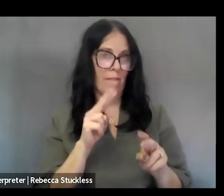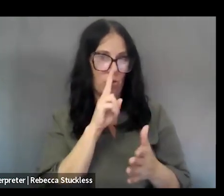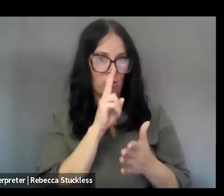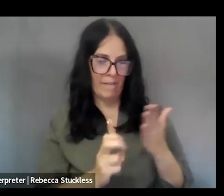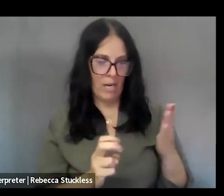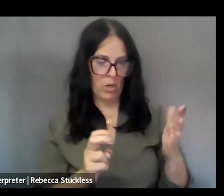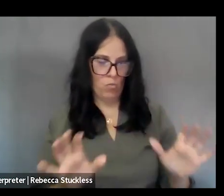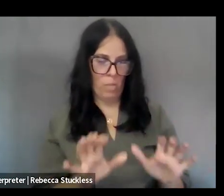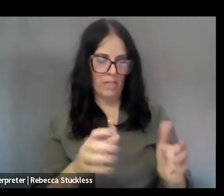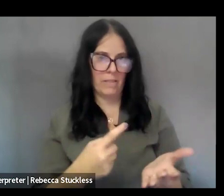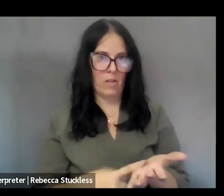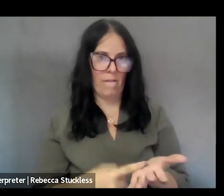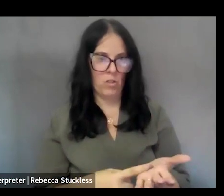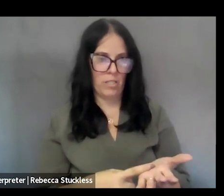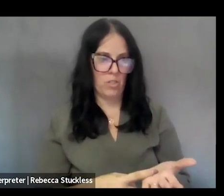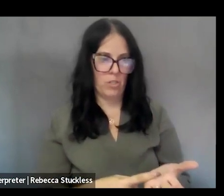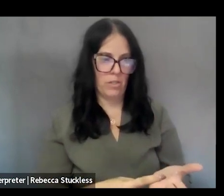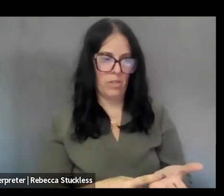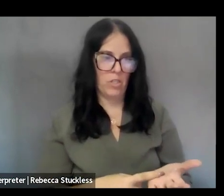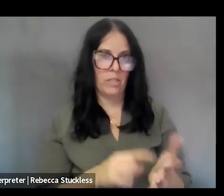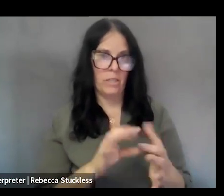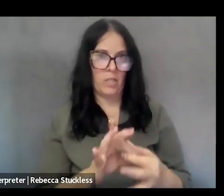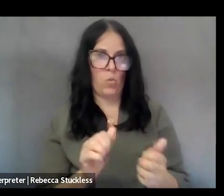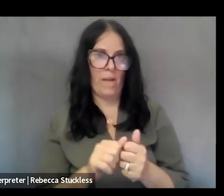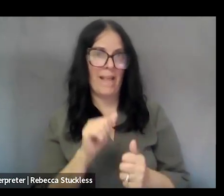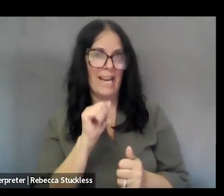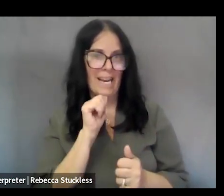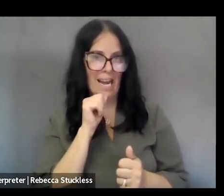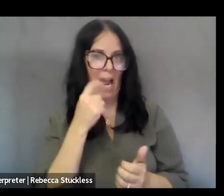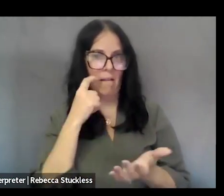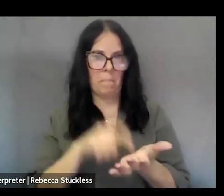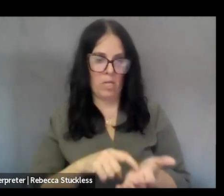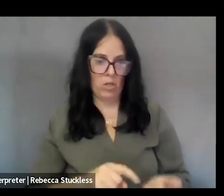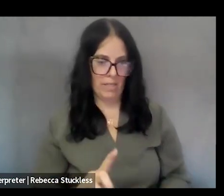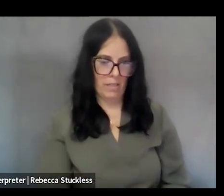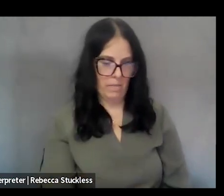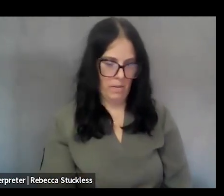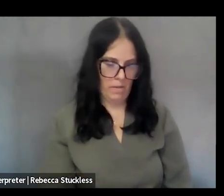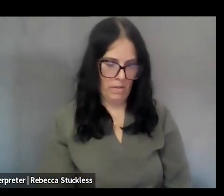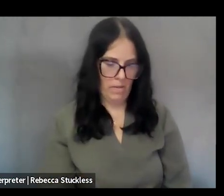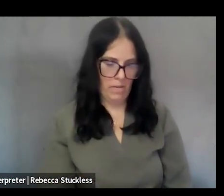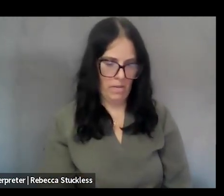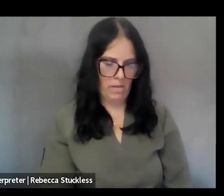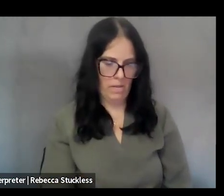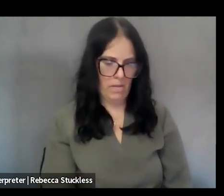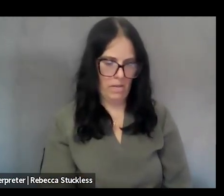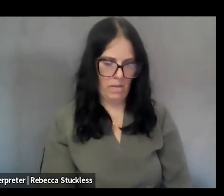robust conversation today around non-apparent disability and autoimmune conditions today.